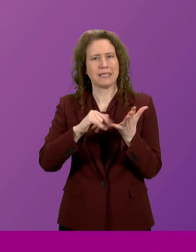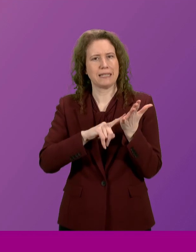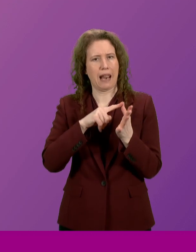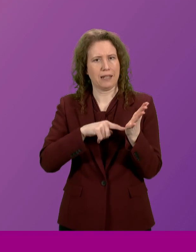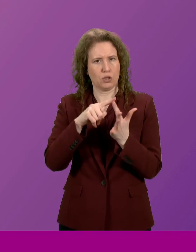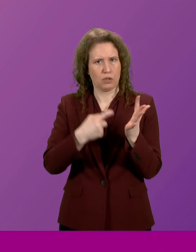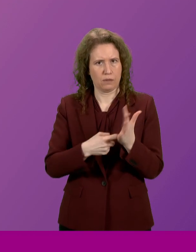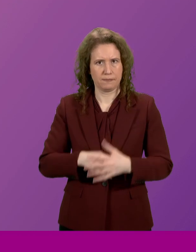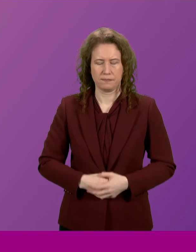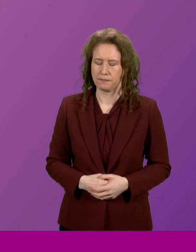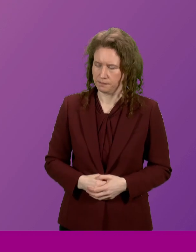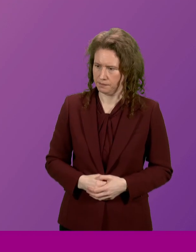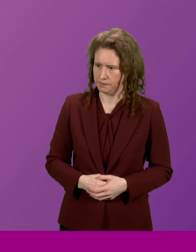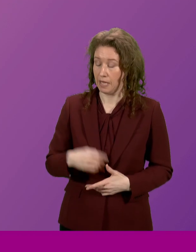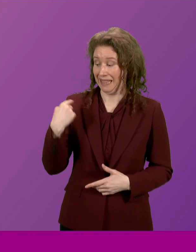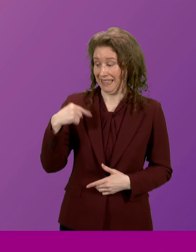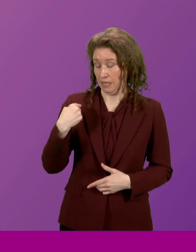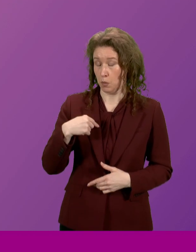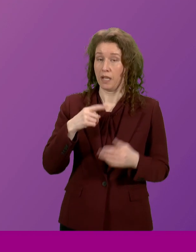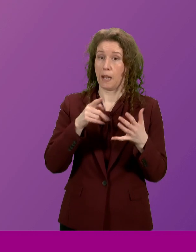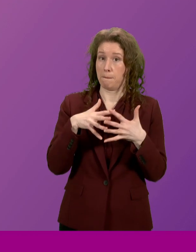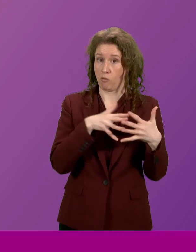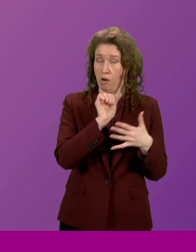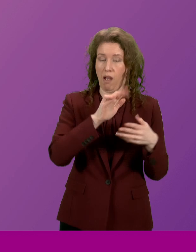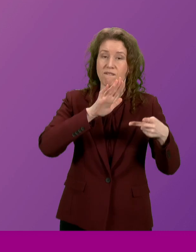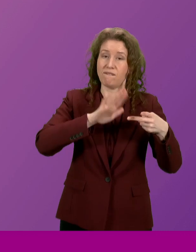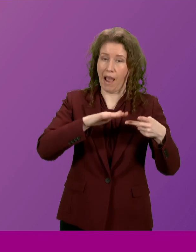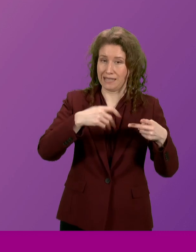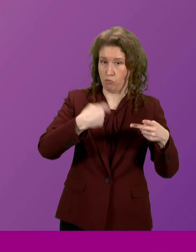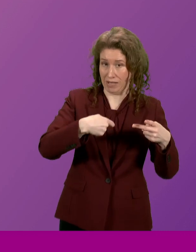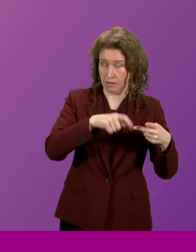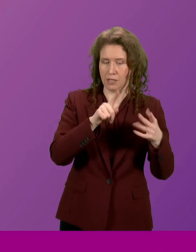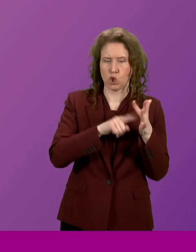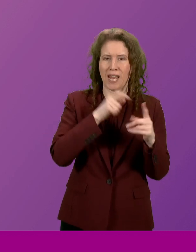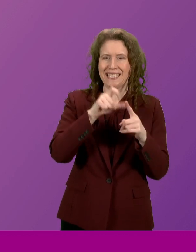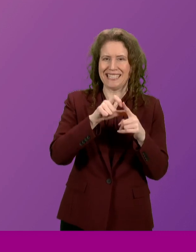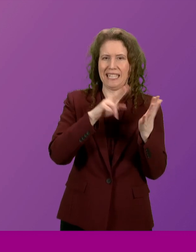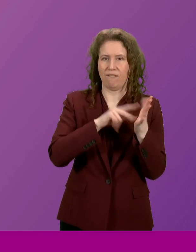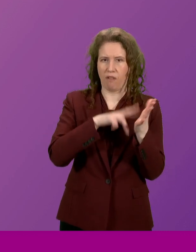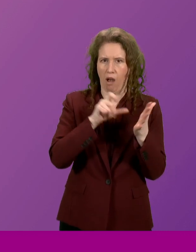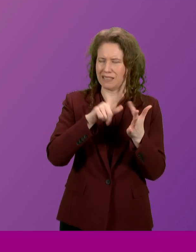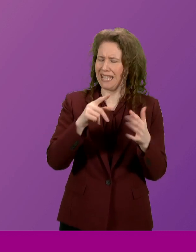This week, US Vice-President JD Vance spread misinformation about laws that were made in